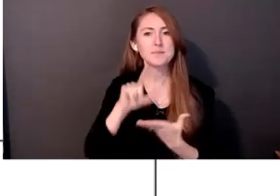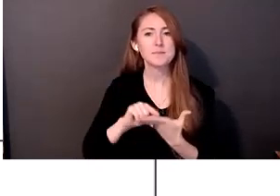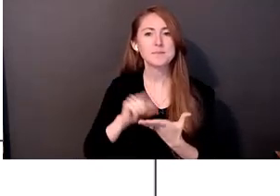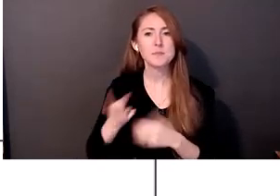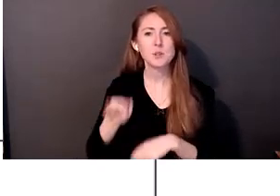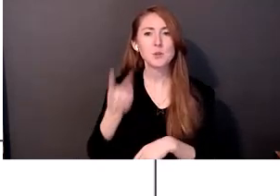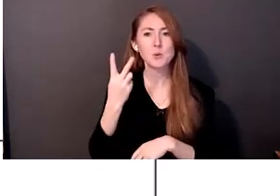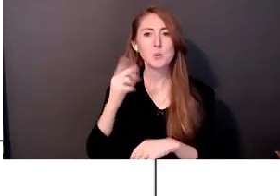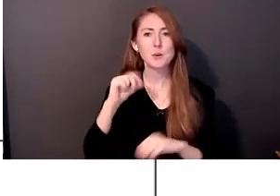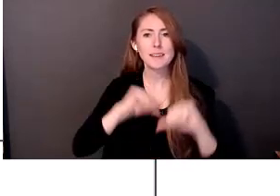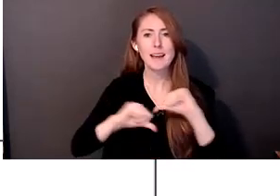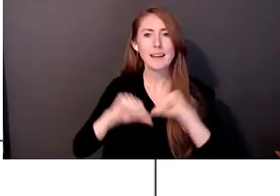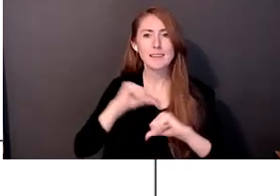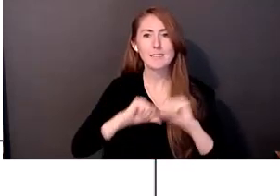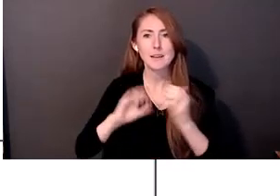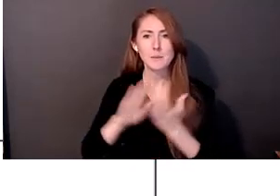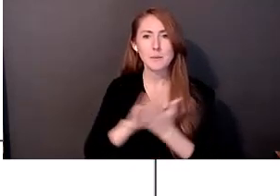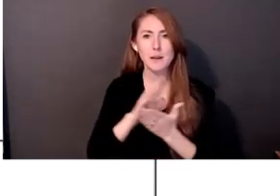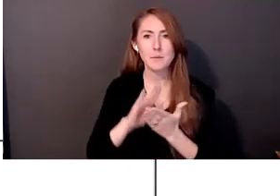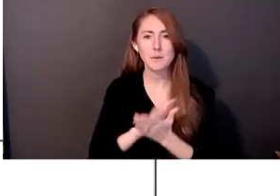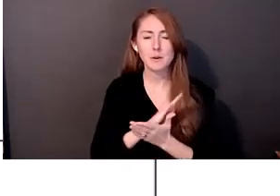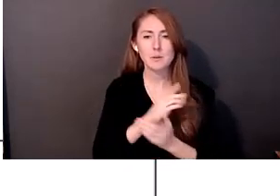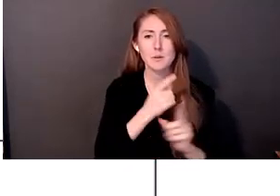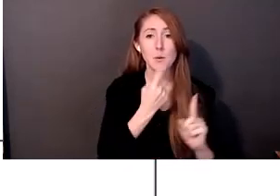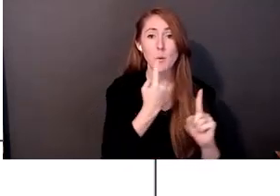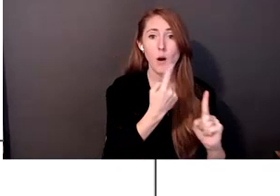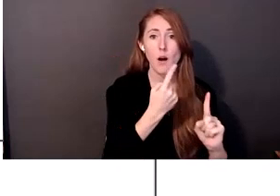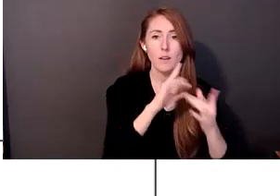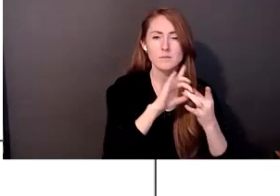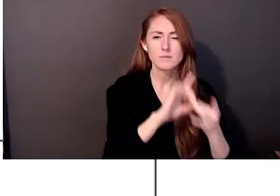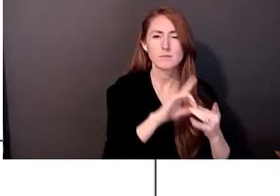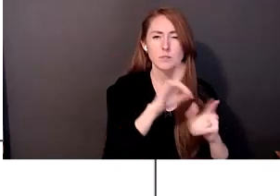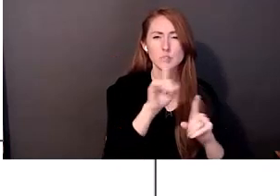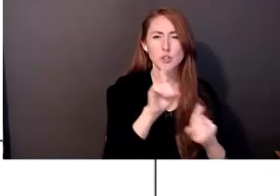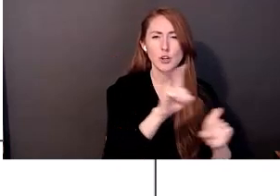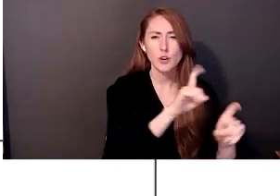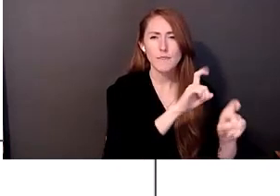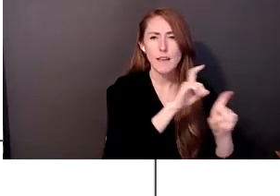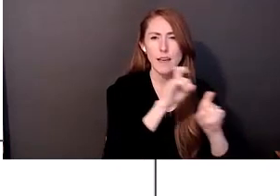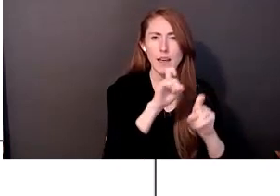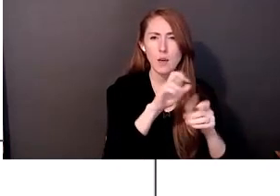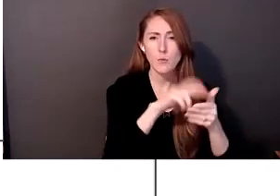one about the survey results and the other one about the first year, the early effects